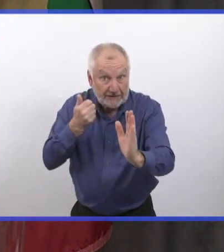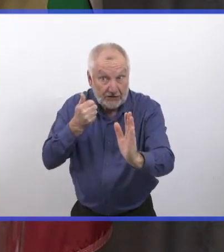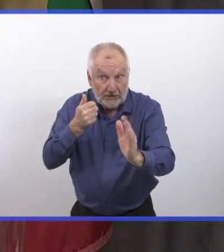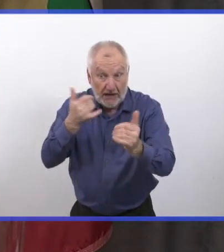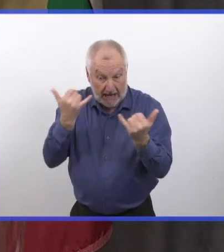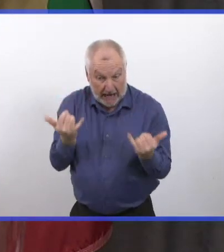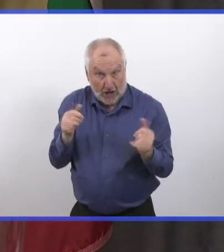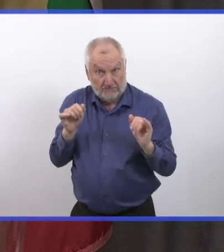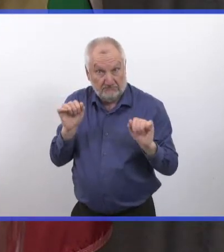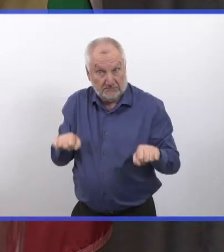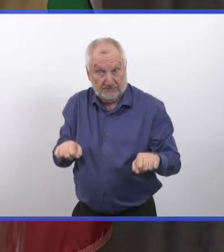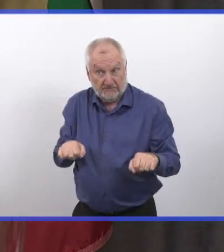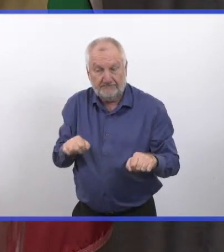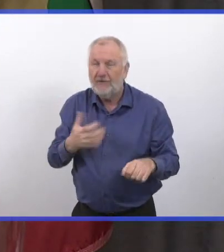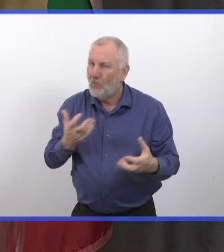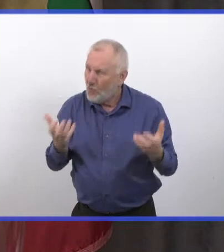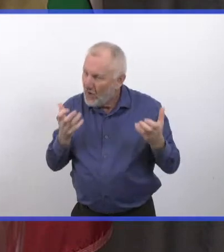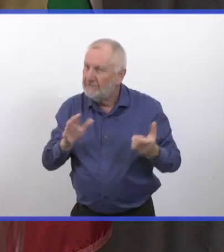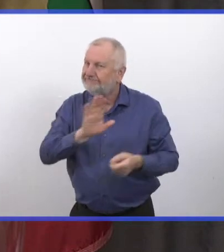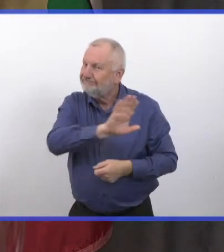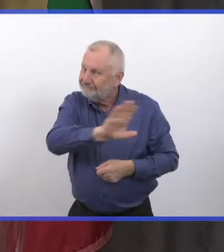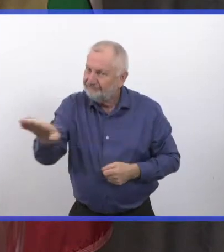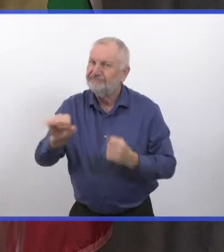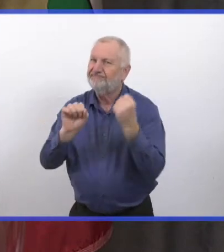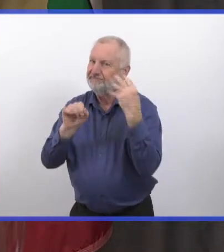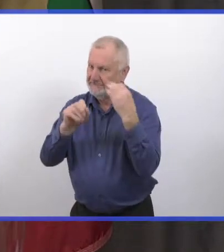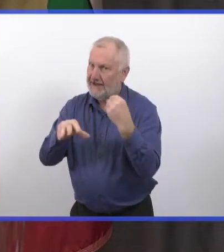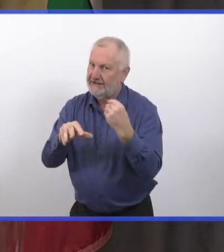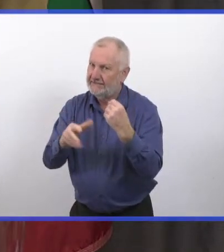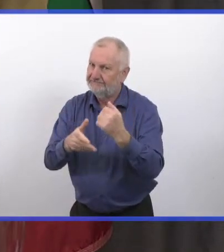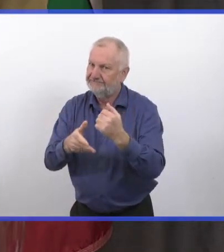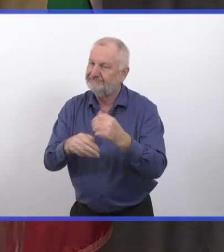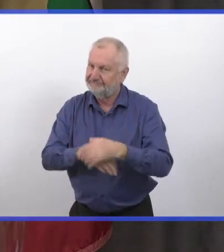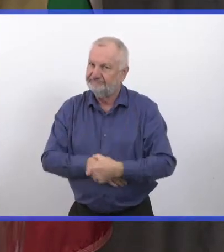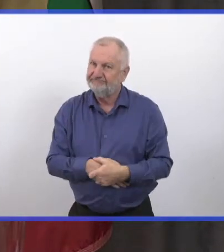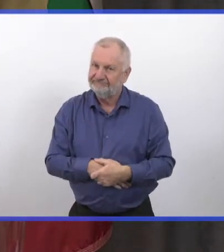Merci beaucoup pour la réponse, les réponses à toutes les questions en français et en anglais.